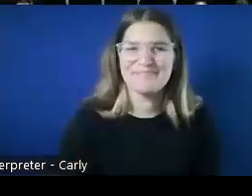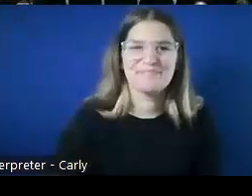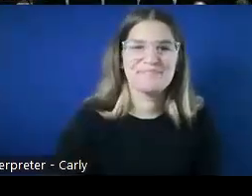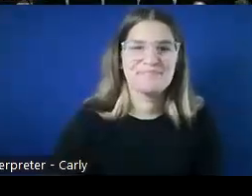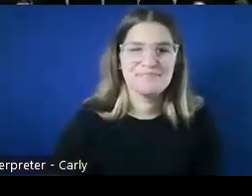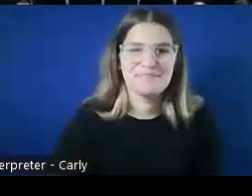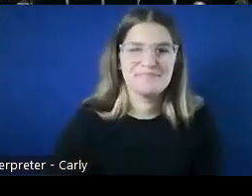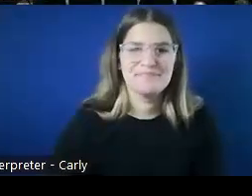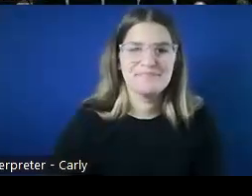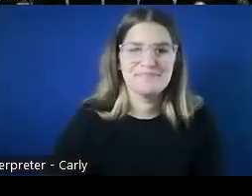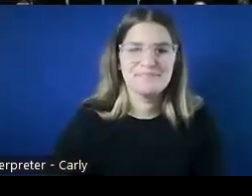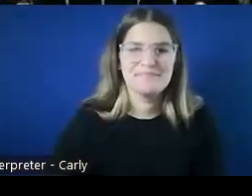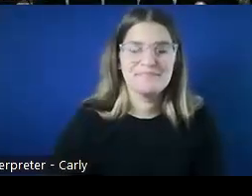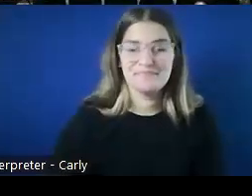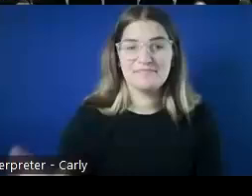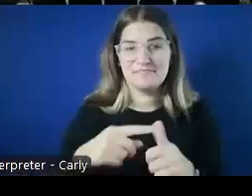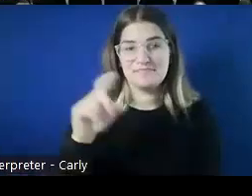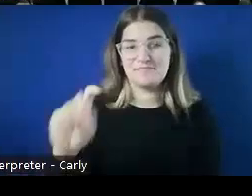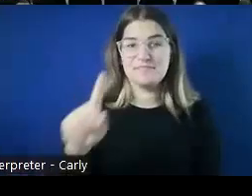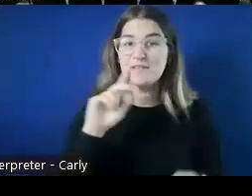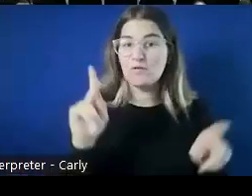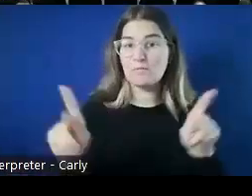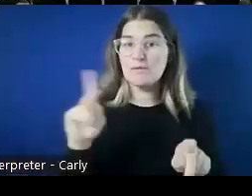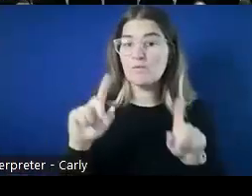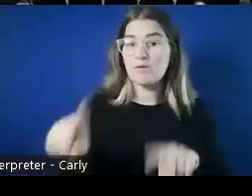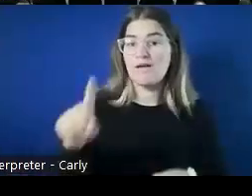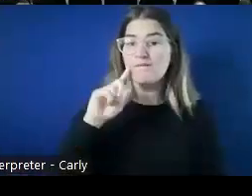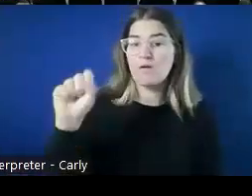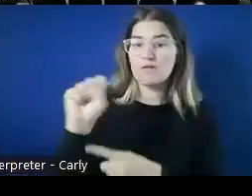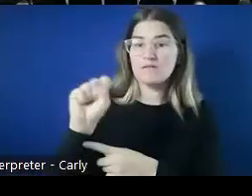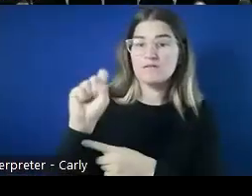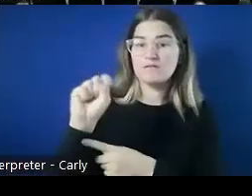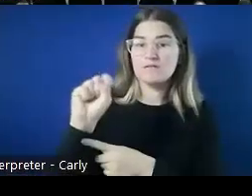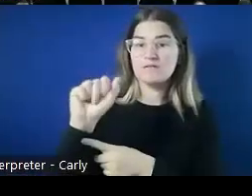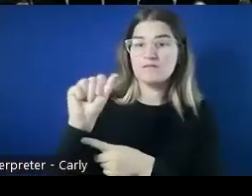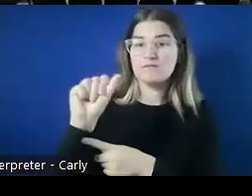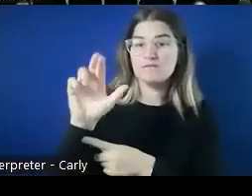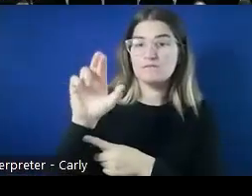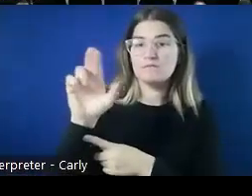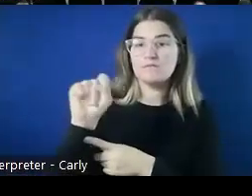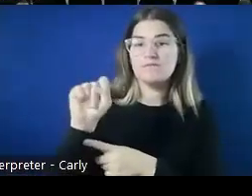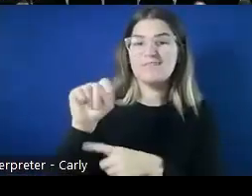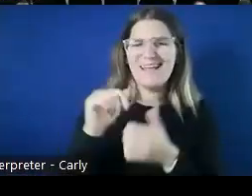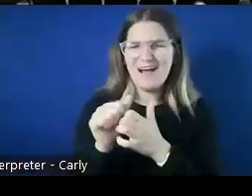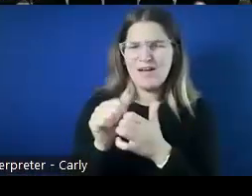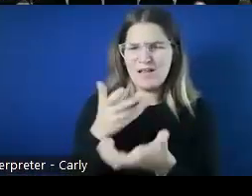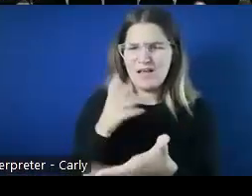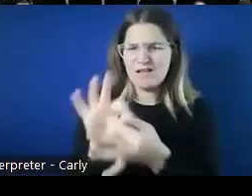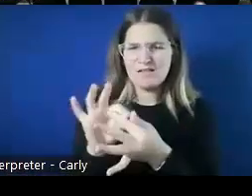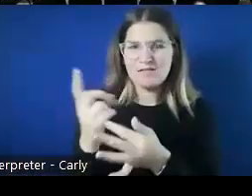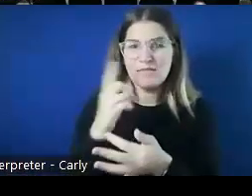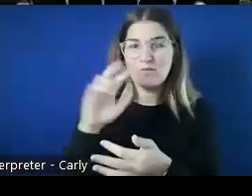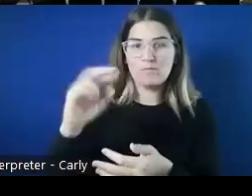first question is for those who come for start how do they connect to someone for prescribing